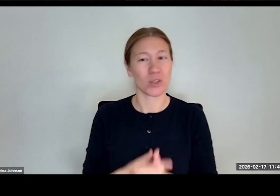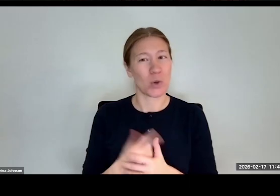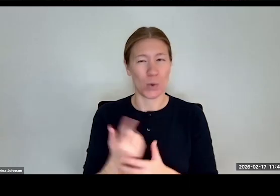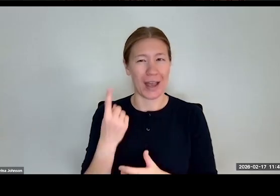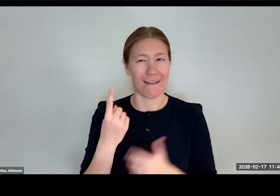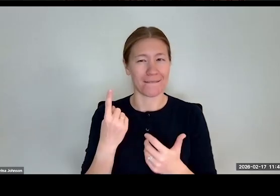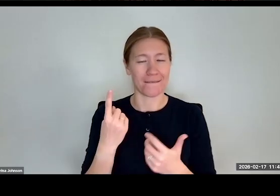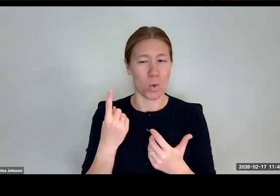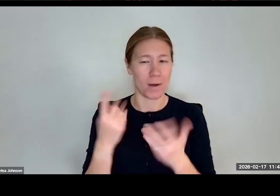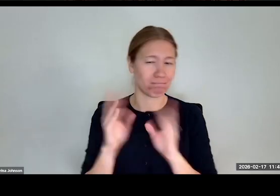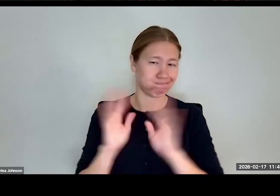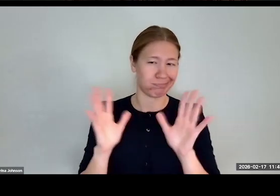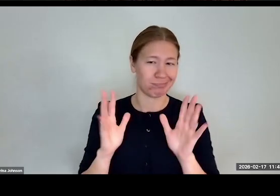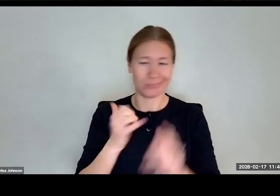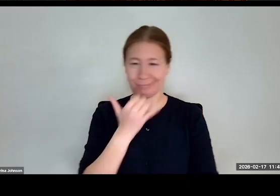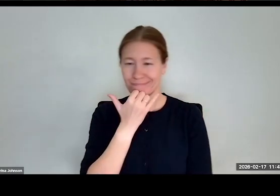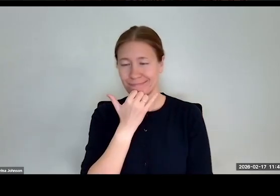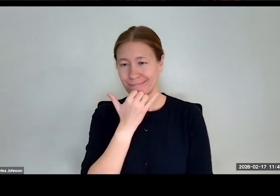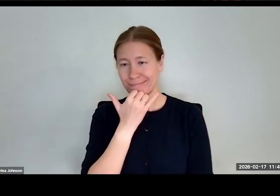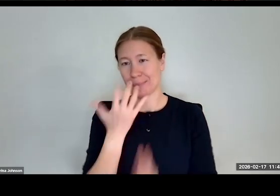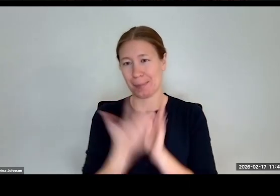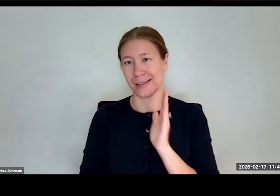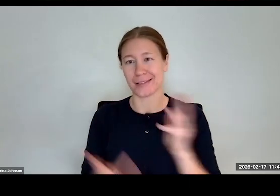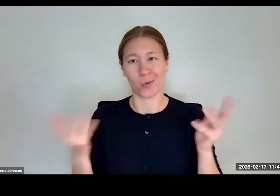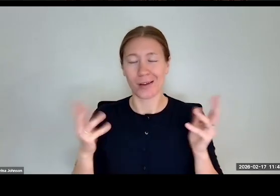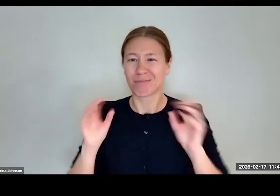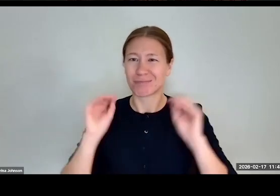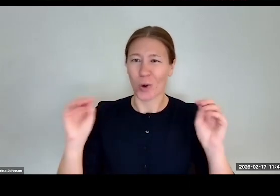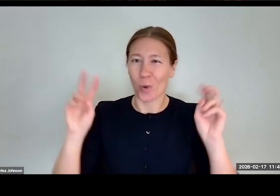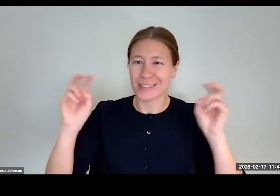the top, which is I have no title field in this slide.